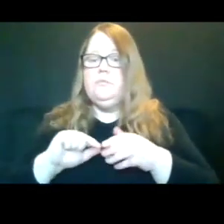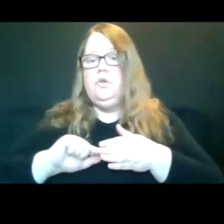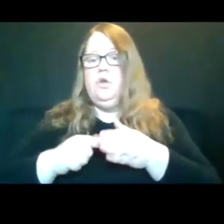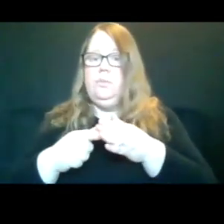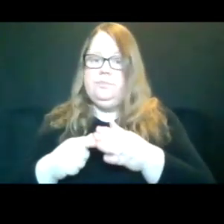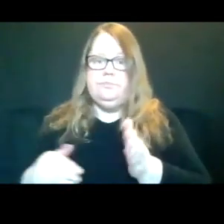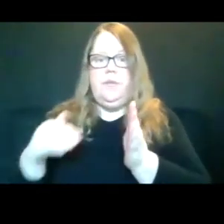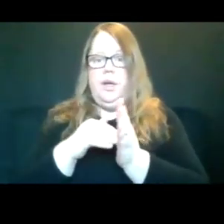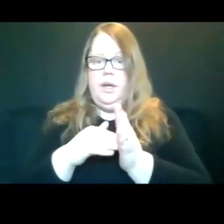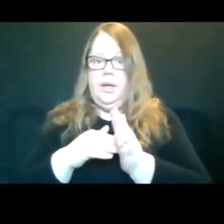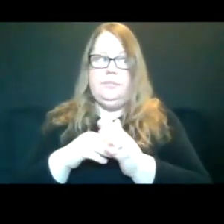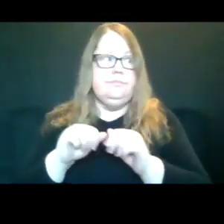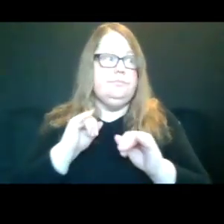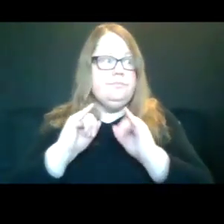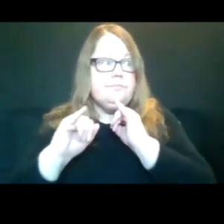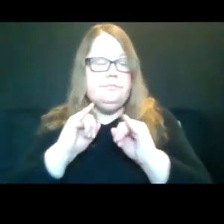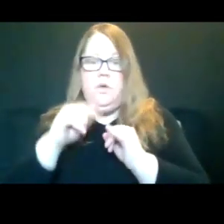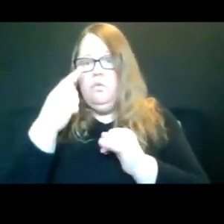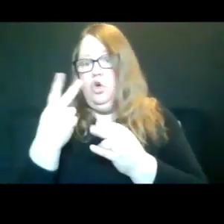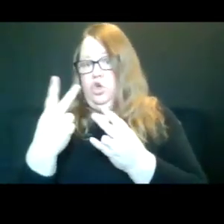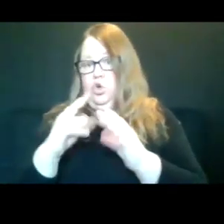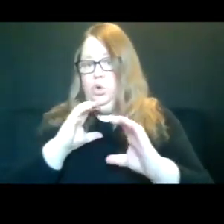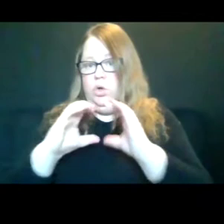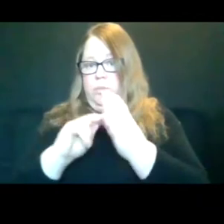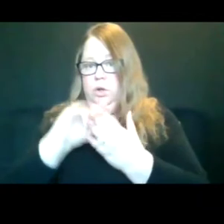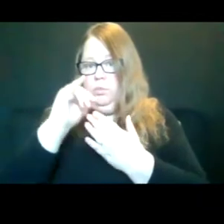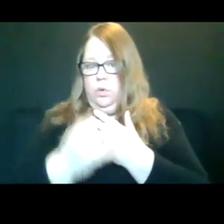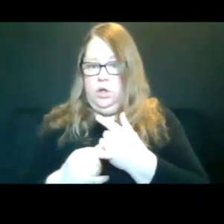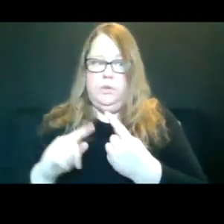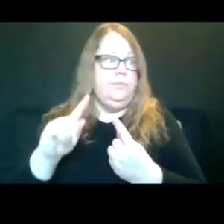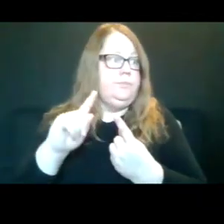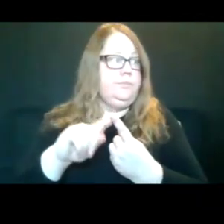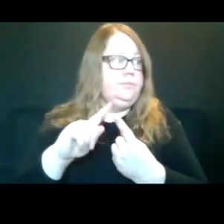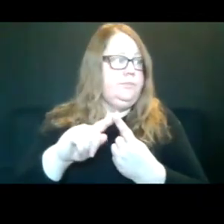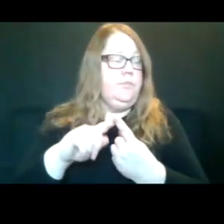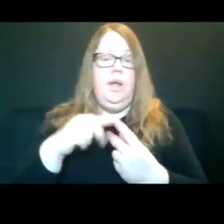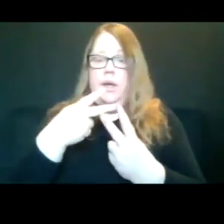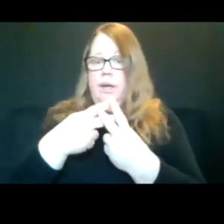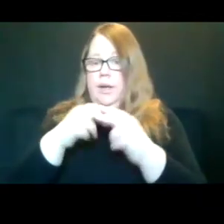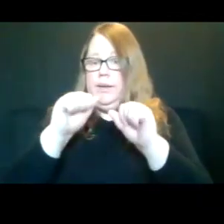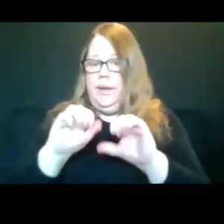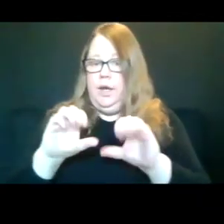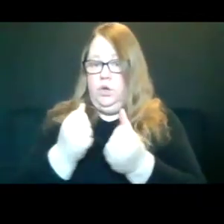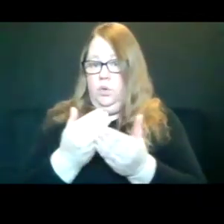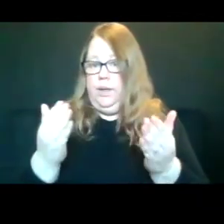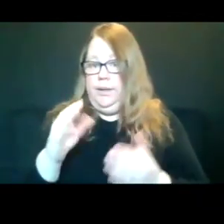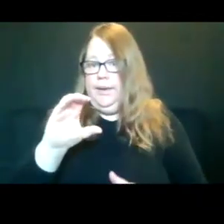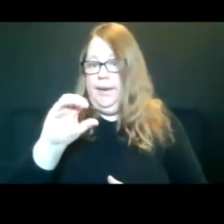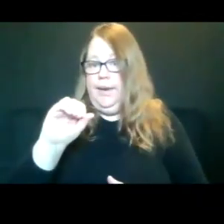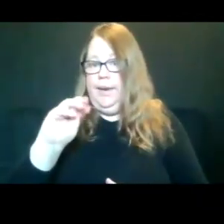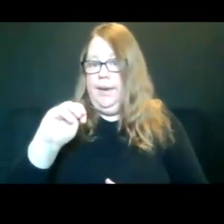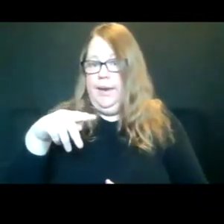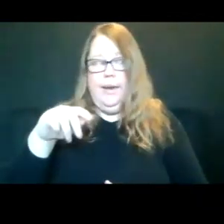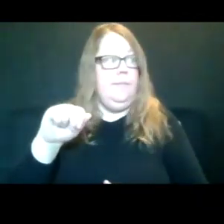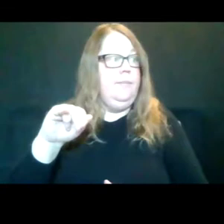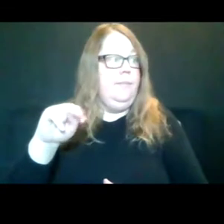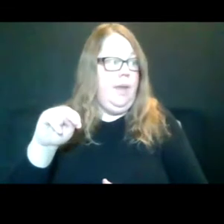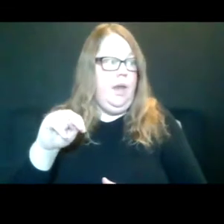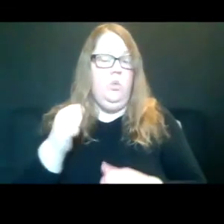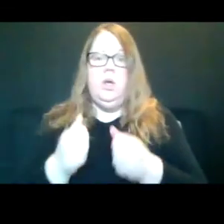for two communications projects. One is the #CanDoAnything campaign, which covers the